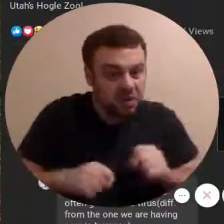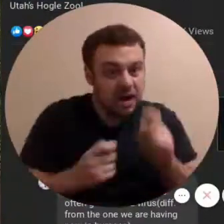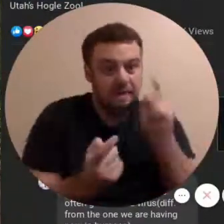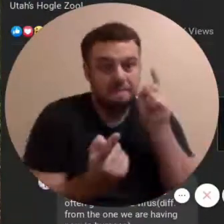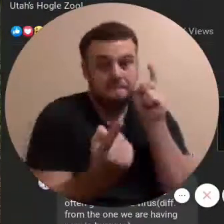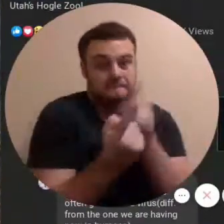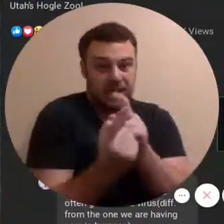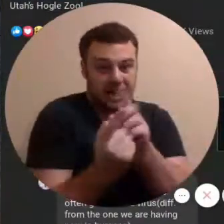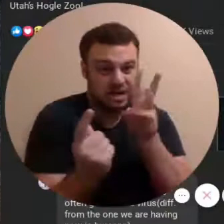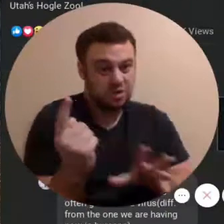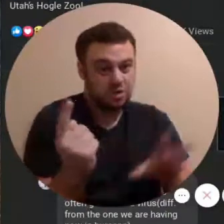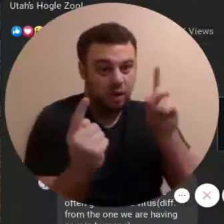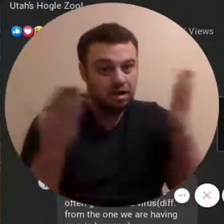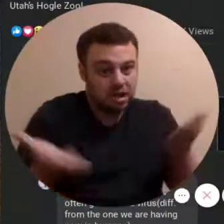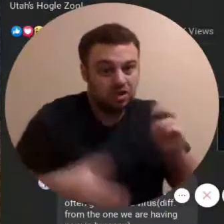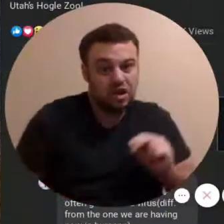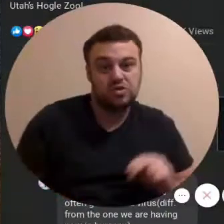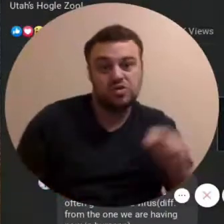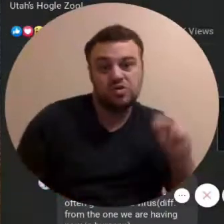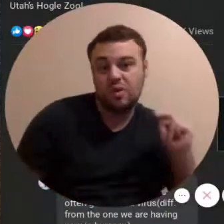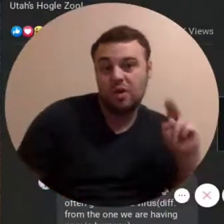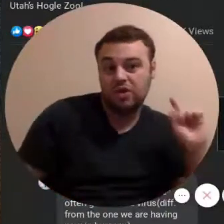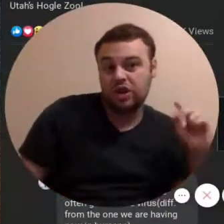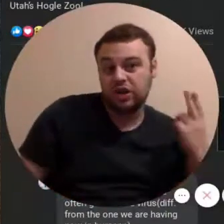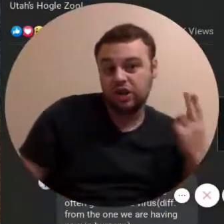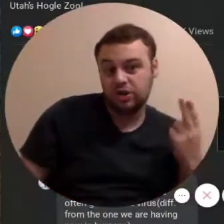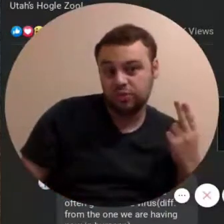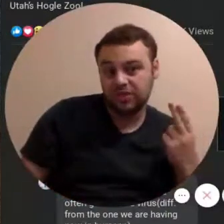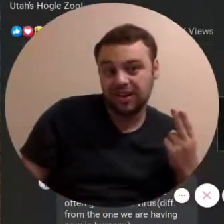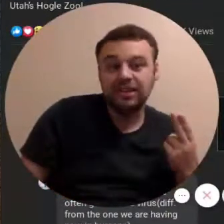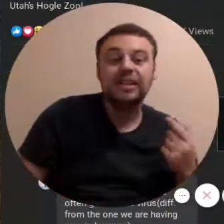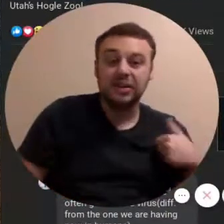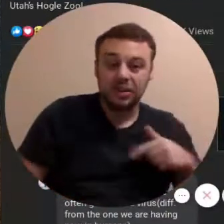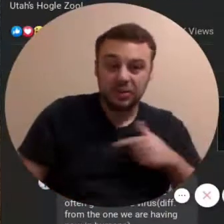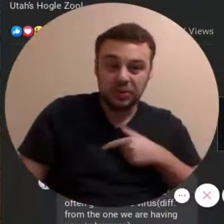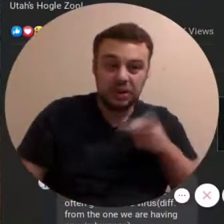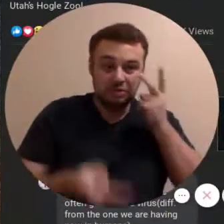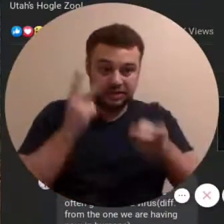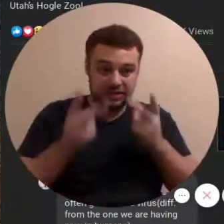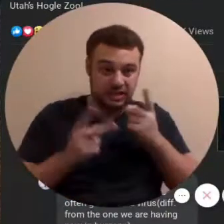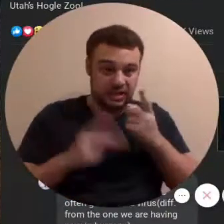And we've had red foxes in our collection how long now, has it been?